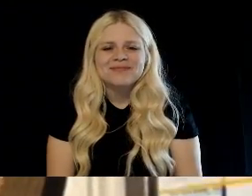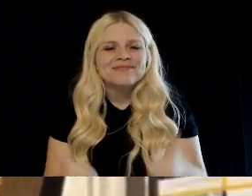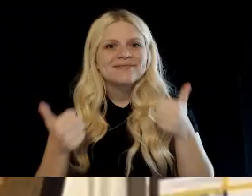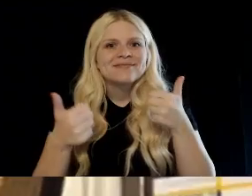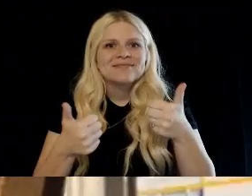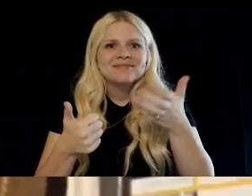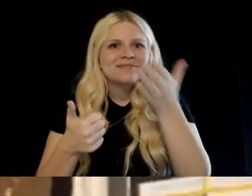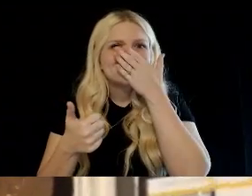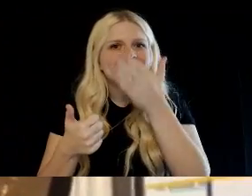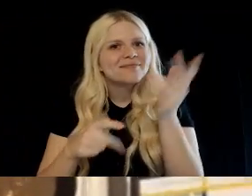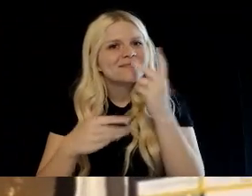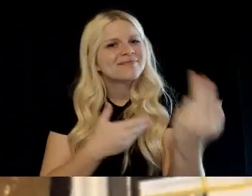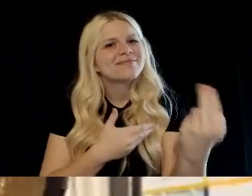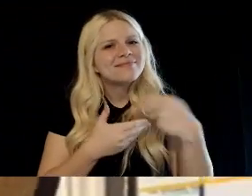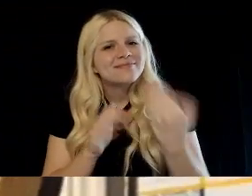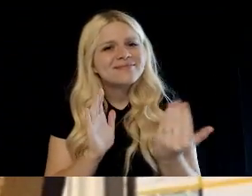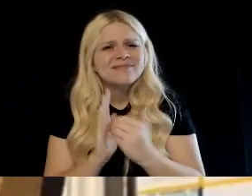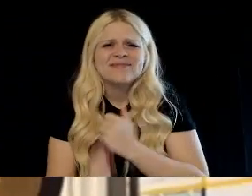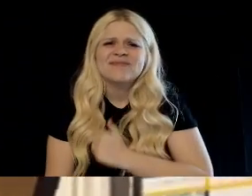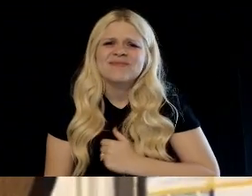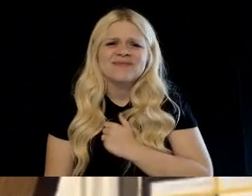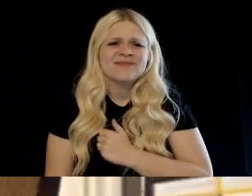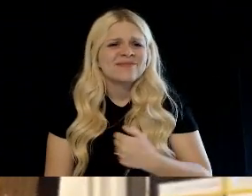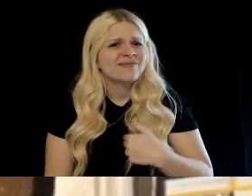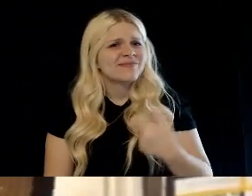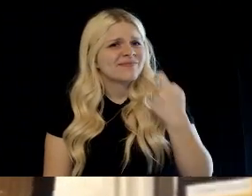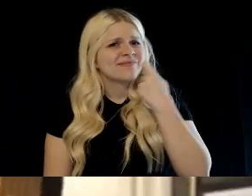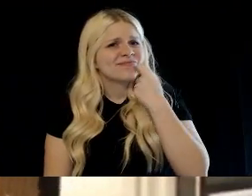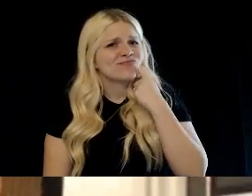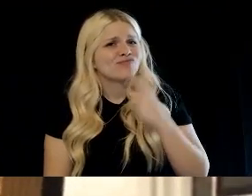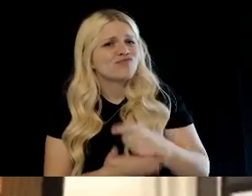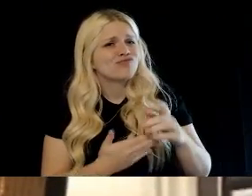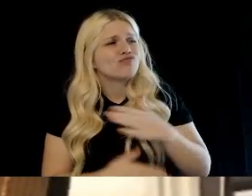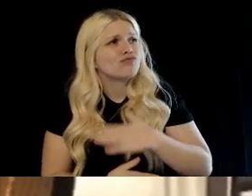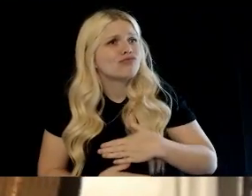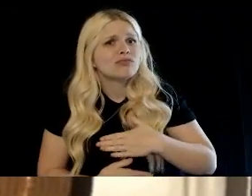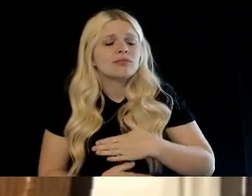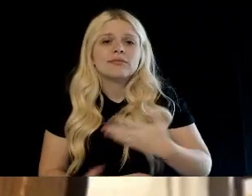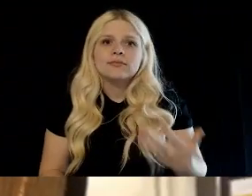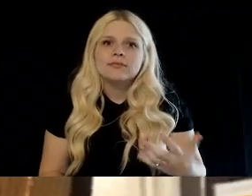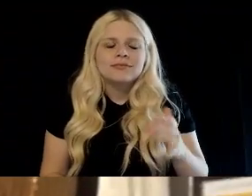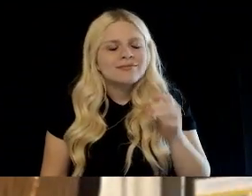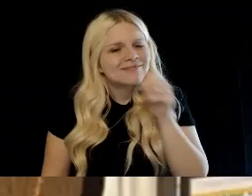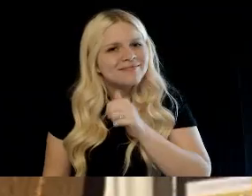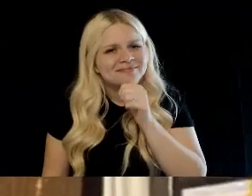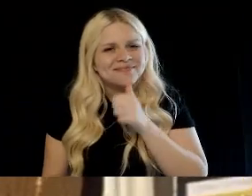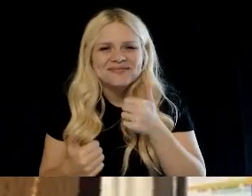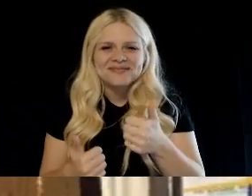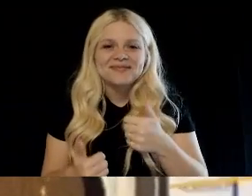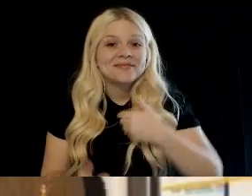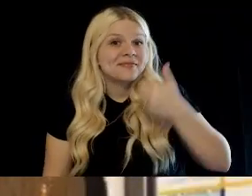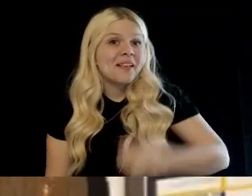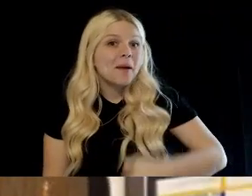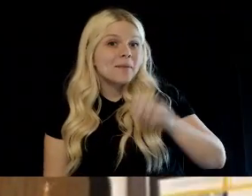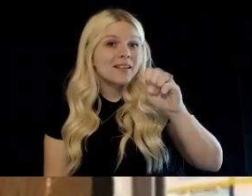apologies you guys, I'm just coming back from a weekend so you've got to cut me some slack. I'm Erica from the marketing department and i'm so